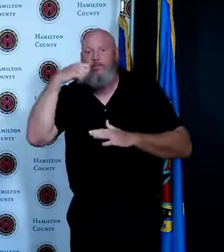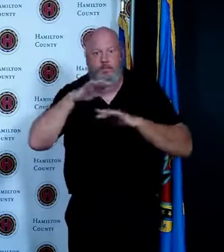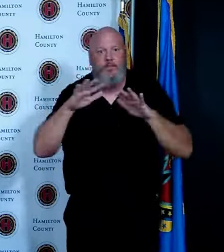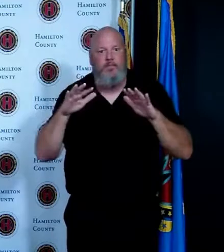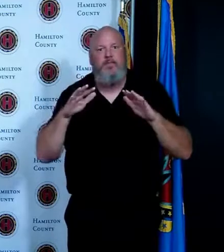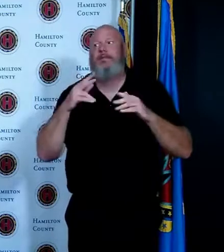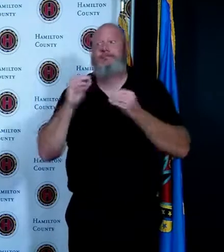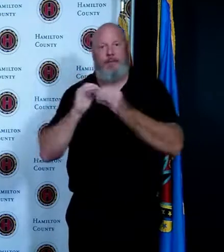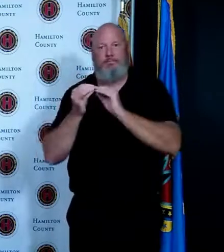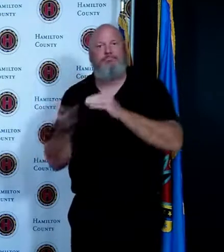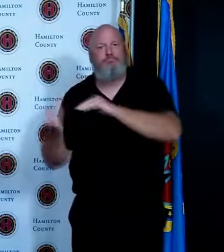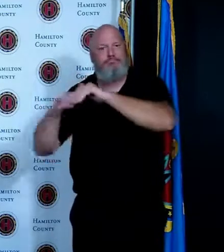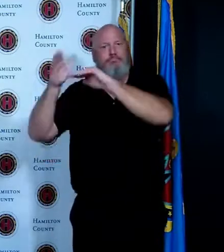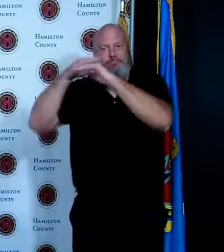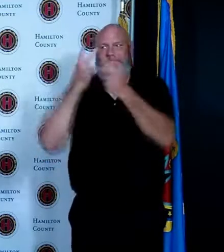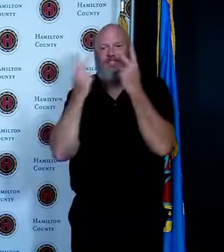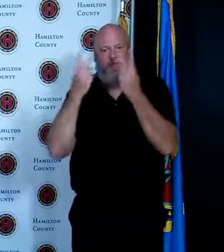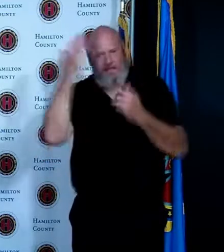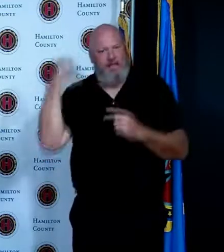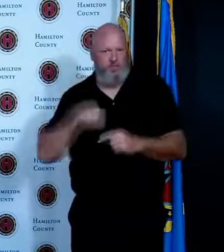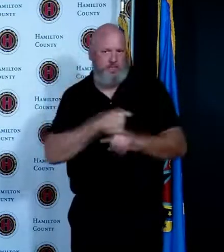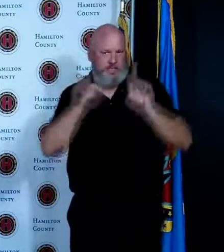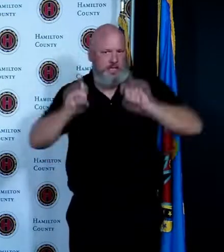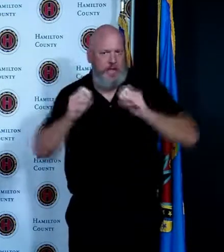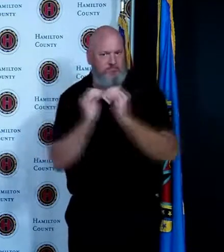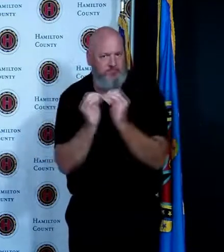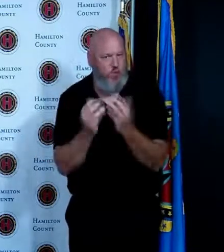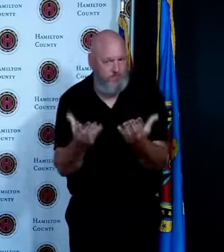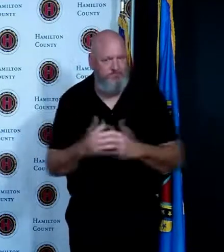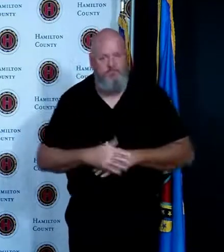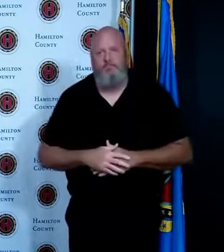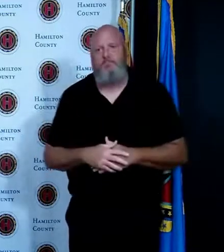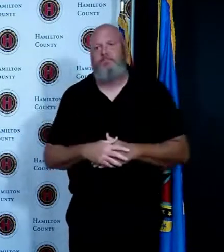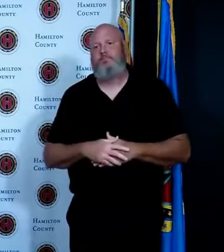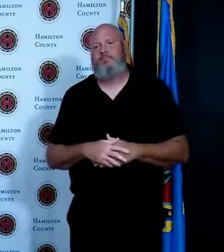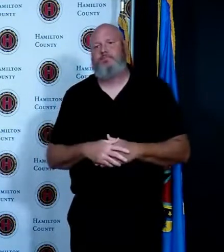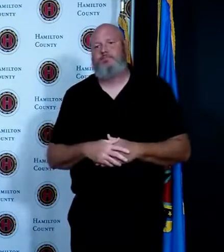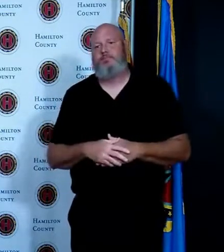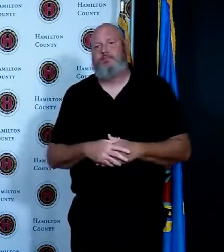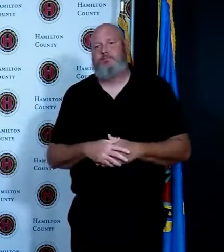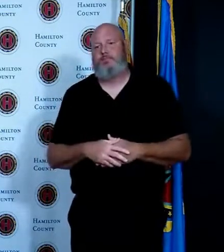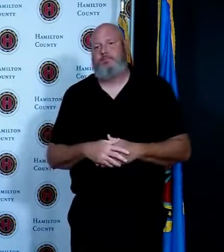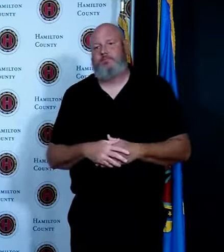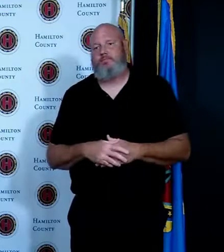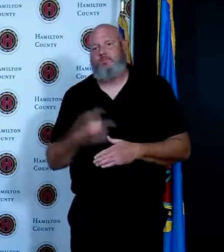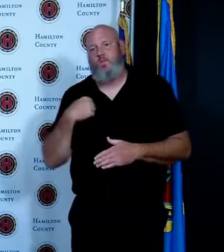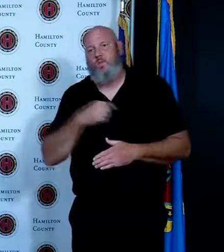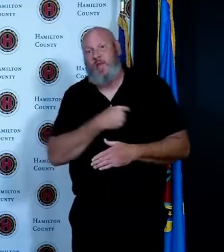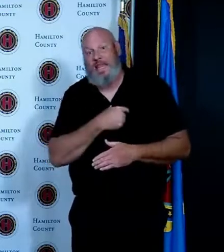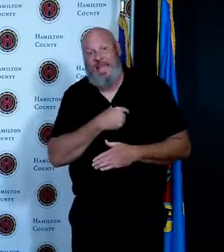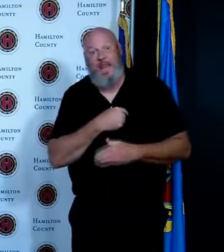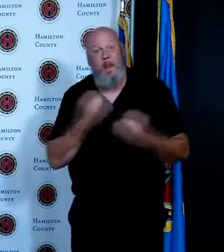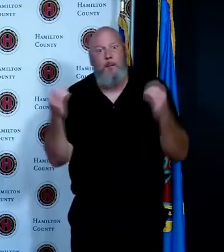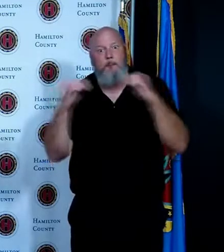through our contact tracing work to see some communities spread cases actually quite a bit of community spread this is when people don't know where they're